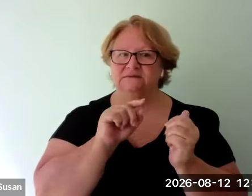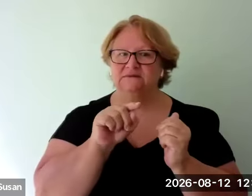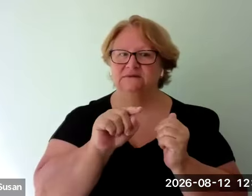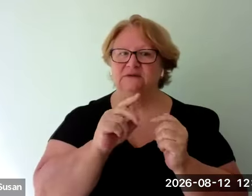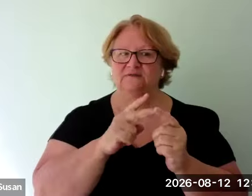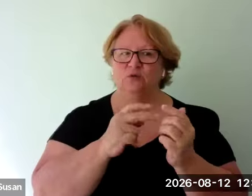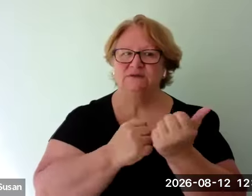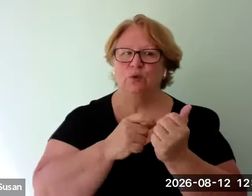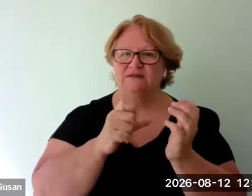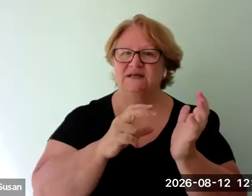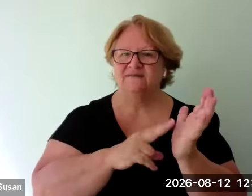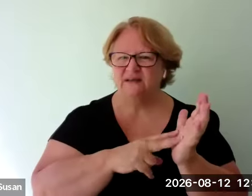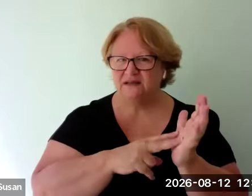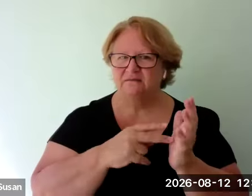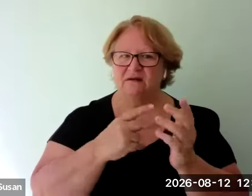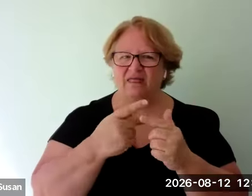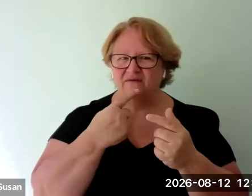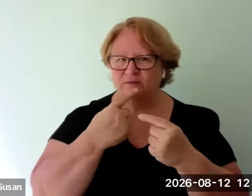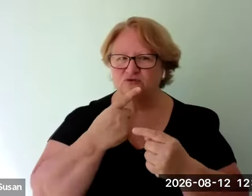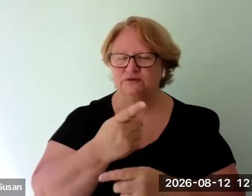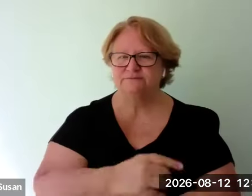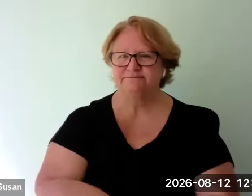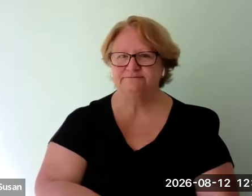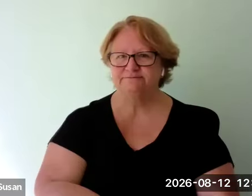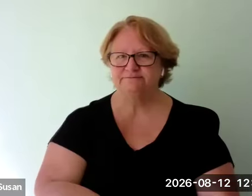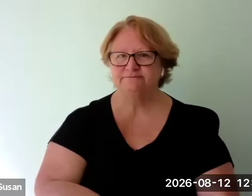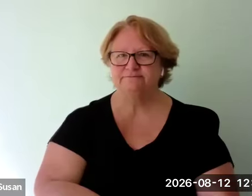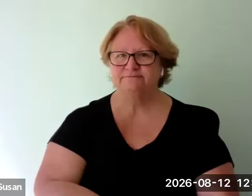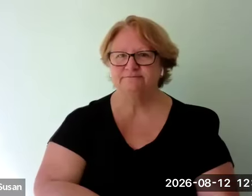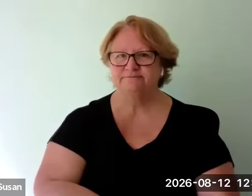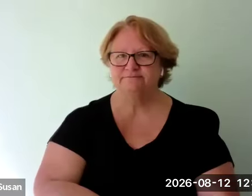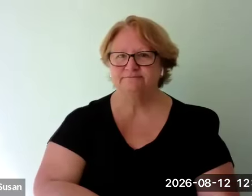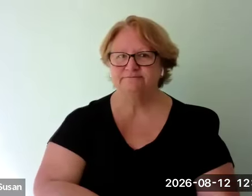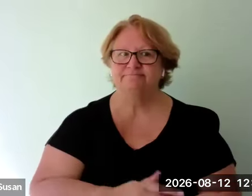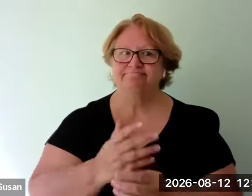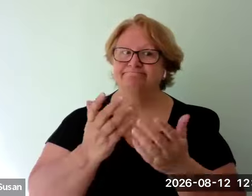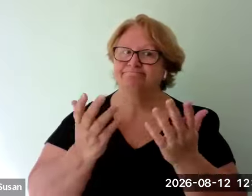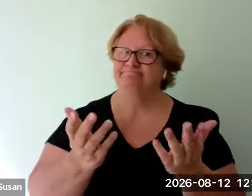just noting that there are also templates for the CV and